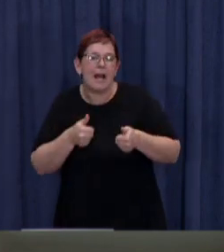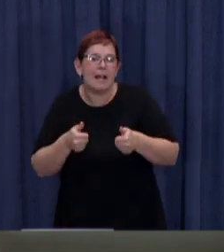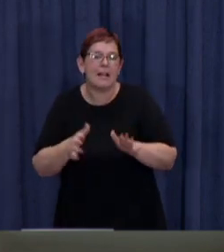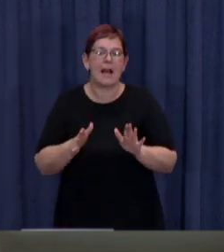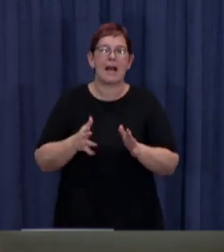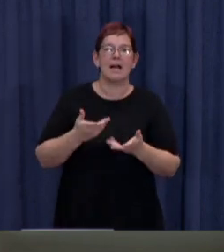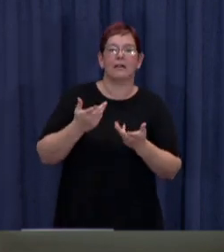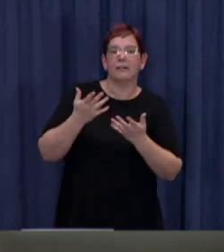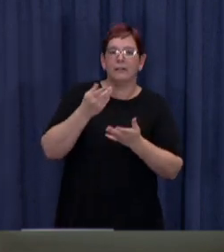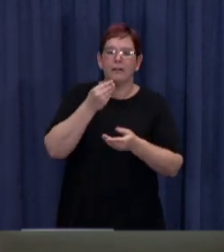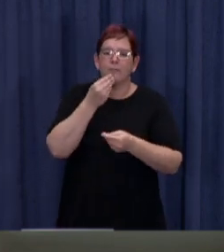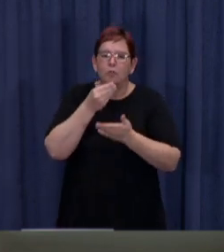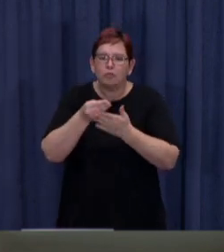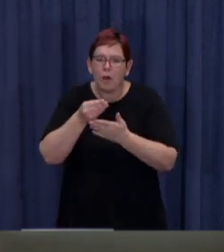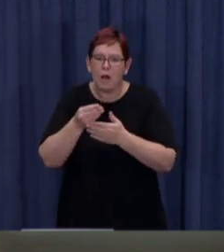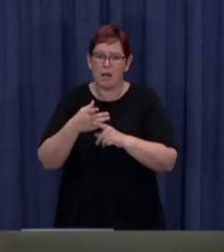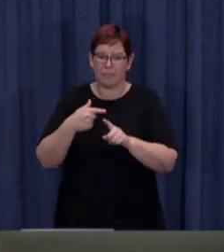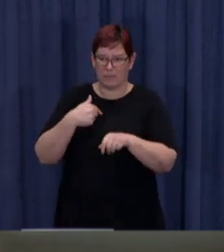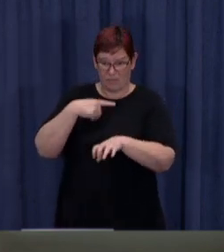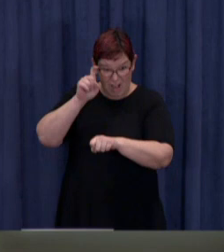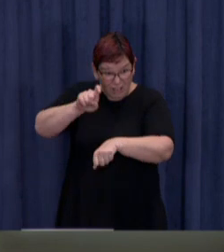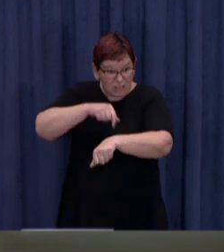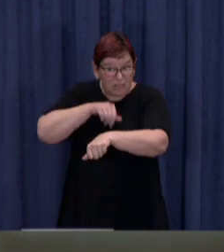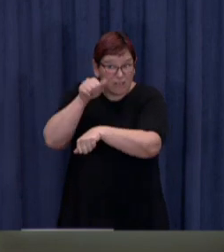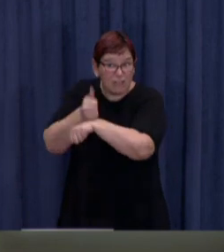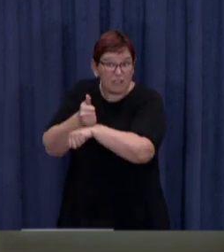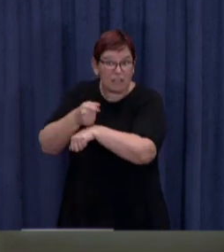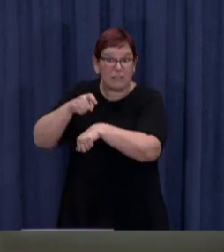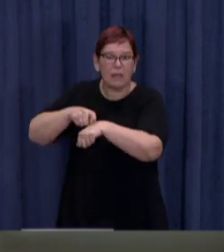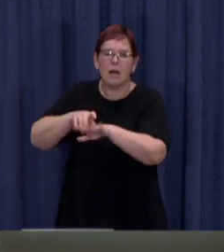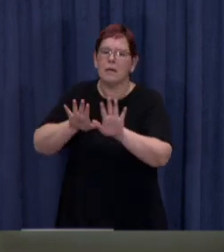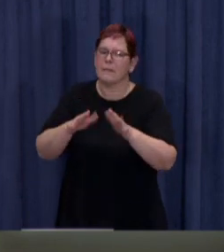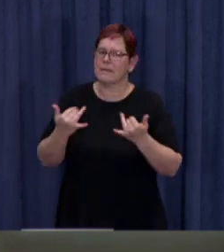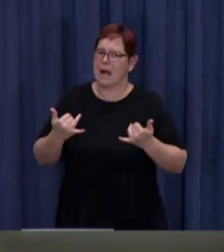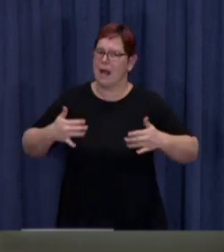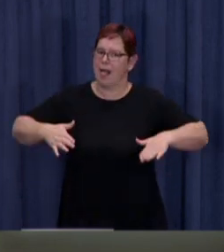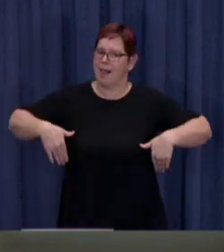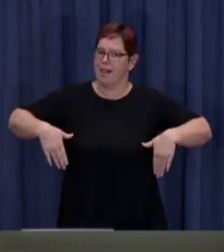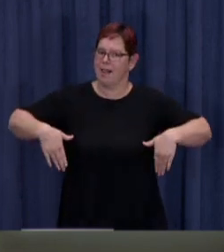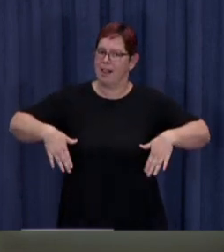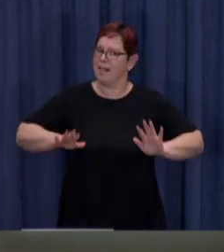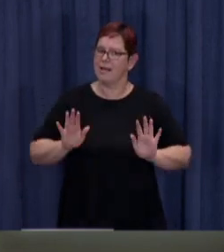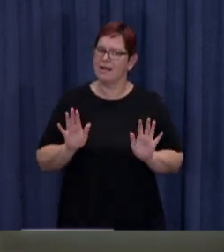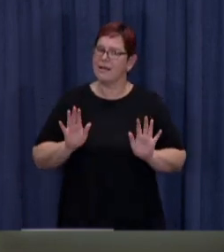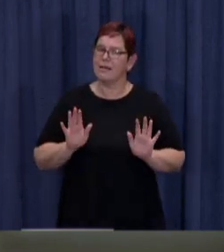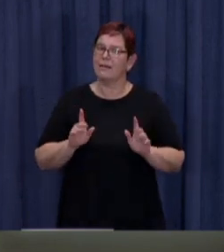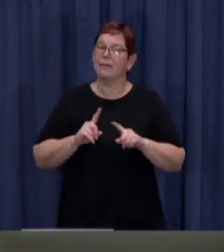there be no need for curfew because it means there'll be nobody on the streets I want our streets I was told today that Avenue Road and I couldn't see it from where I lived here